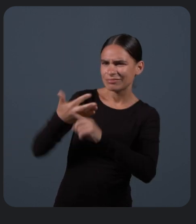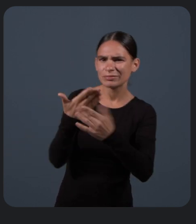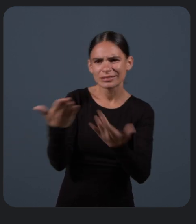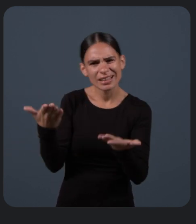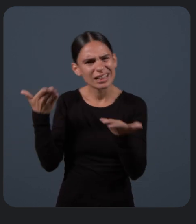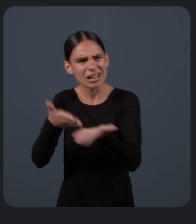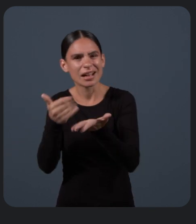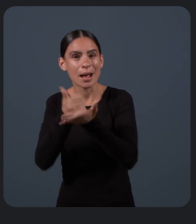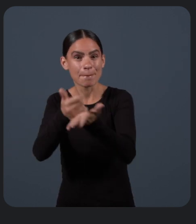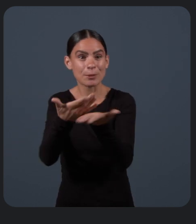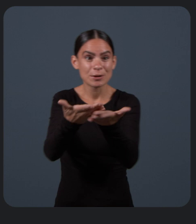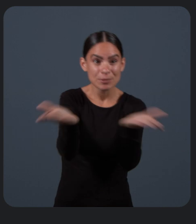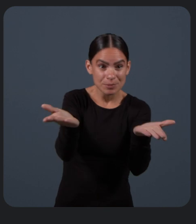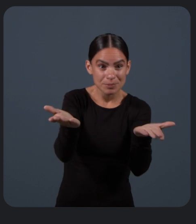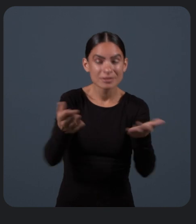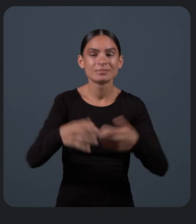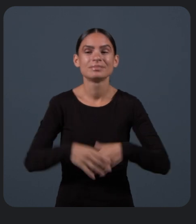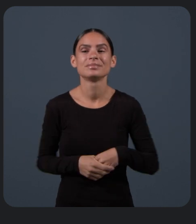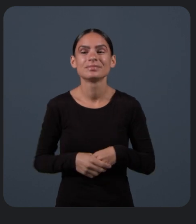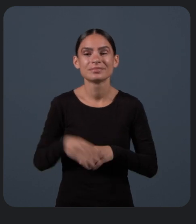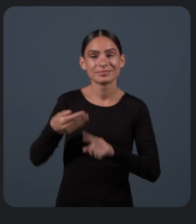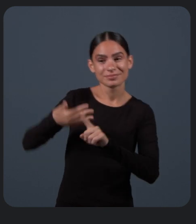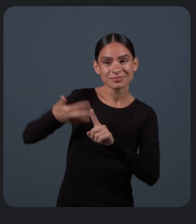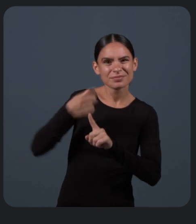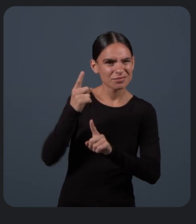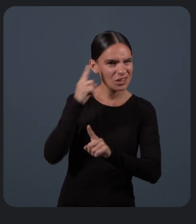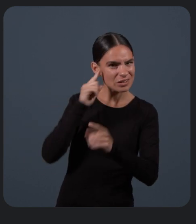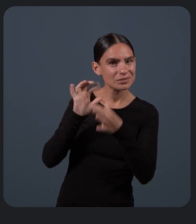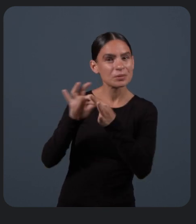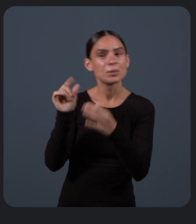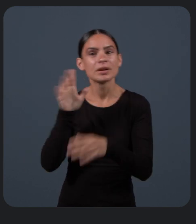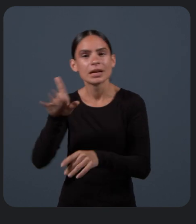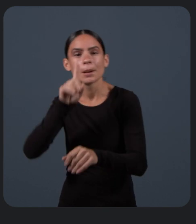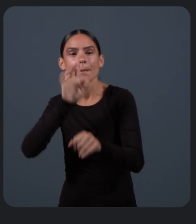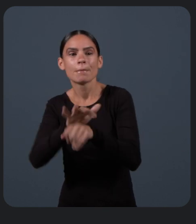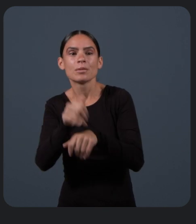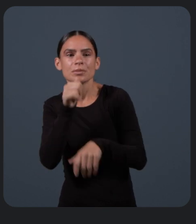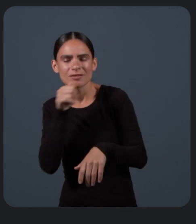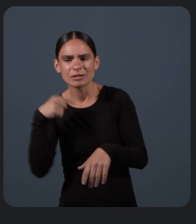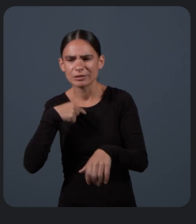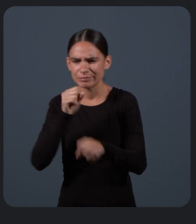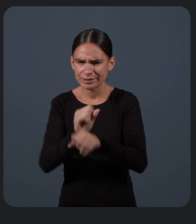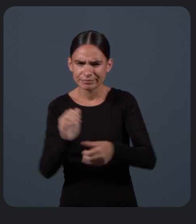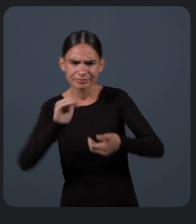Now, earlier, you heard about Google's commitment to privacy. We're working closely with the Android team